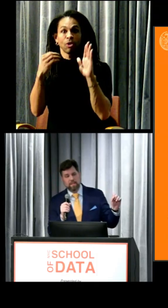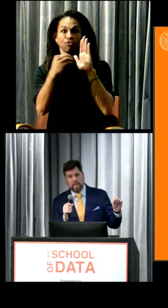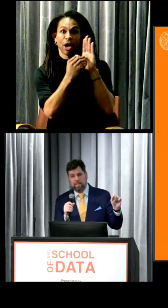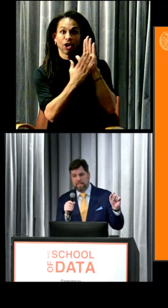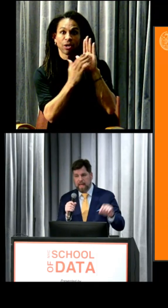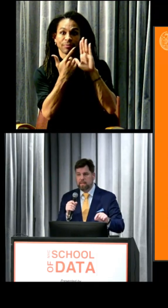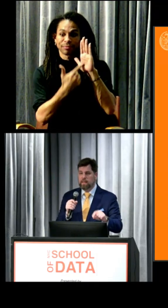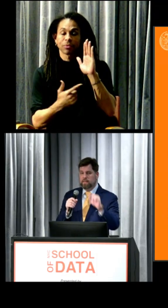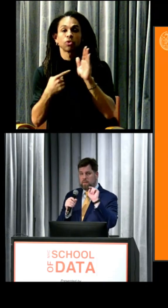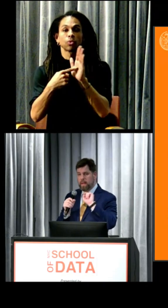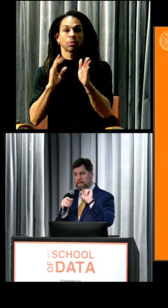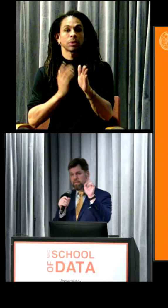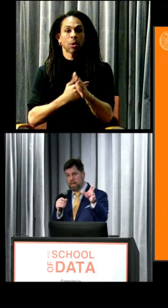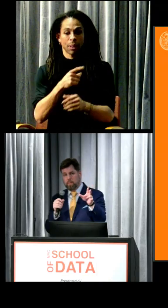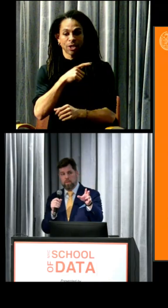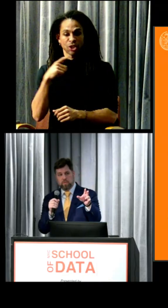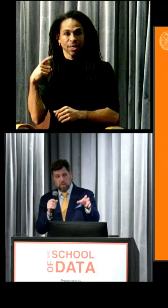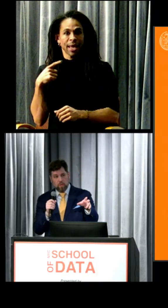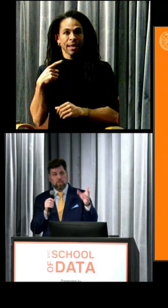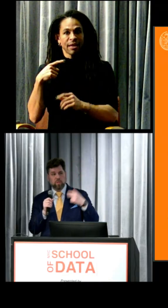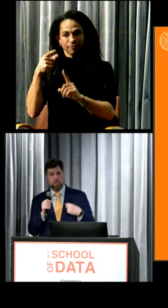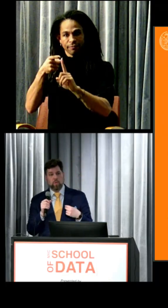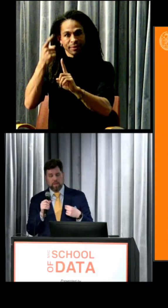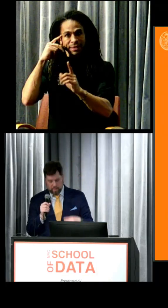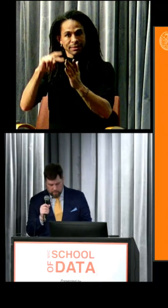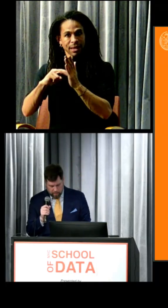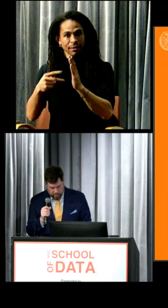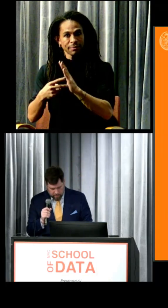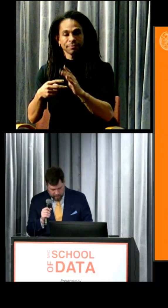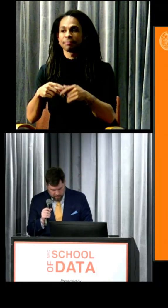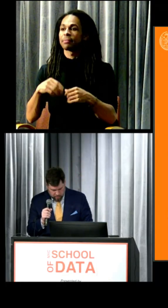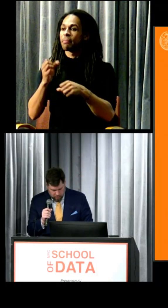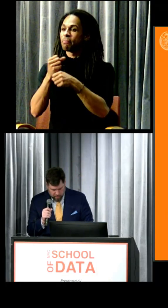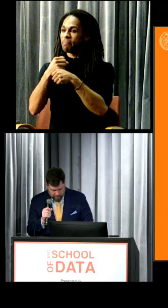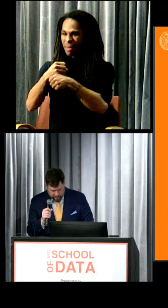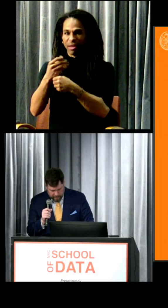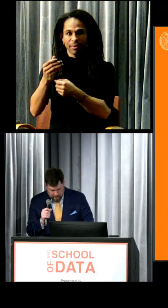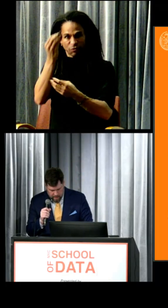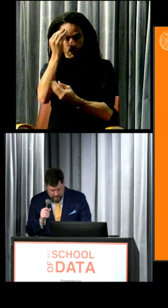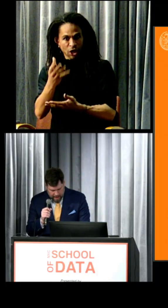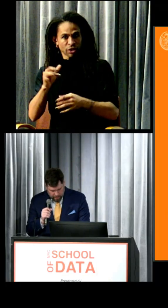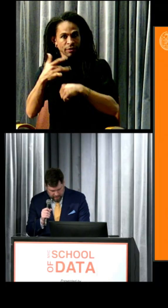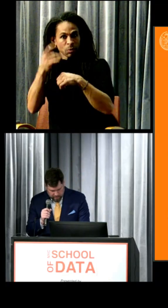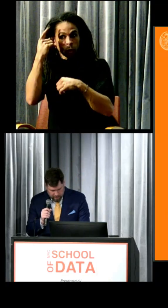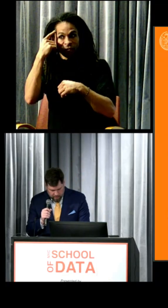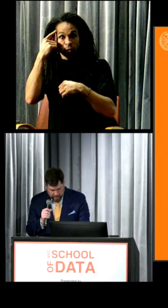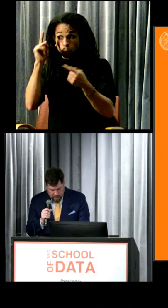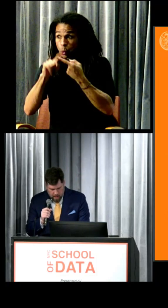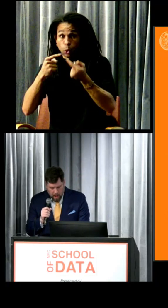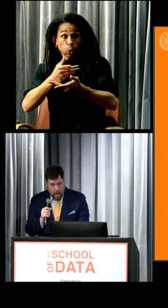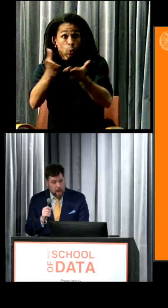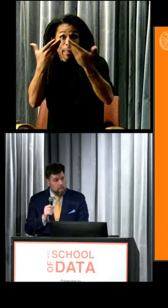really difficult because once you started stacking high in the front, the sensors can't see what's going on behind that.